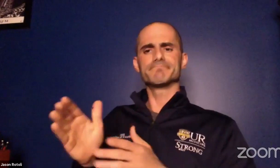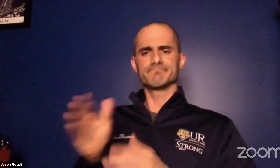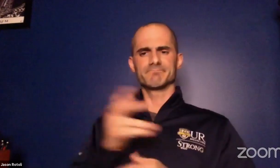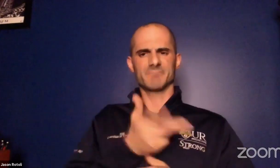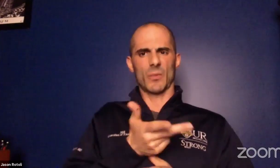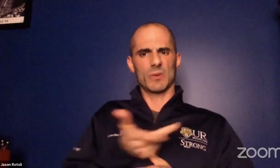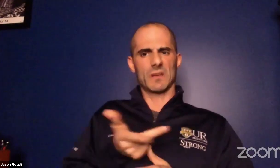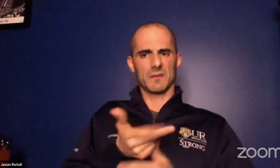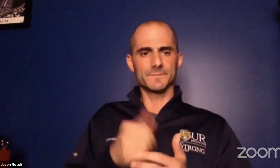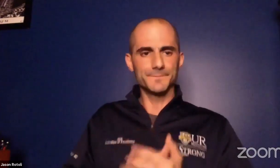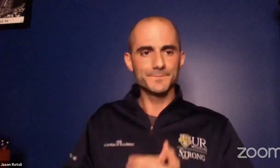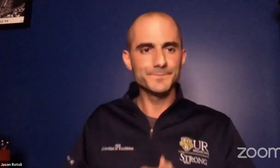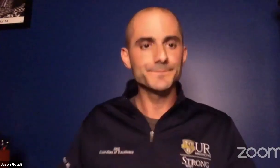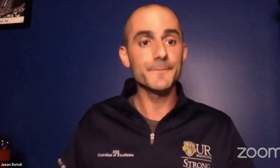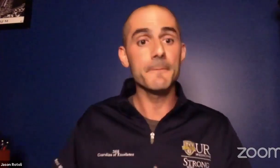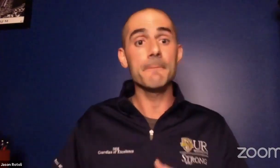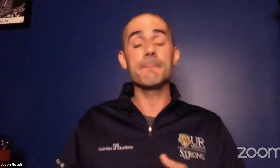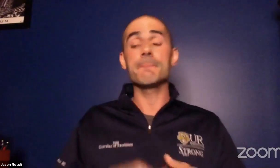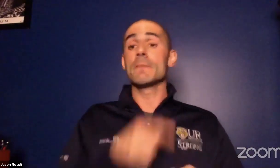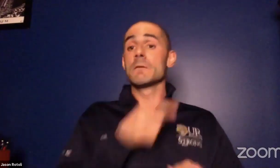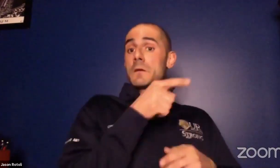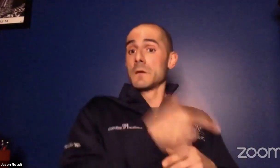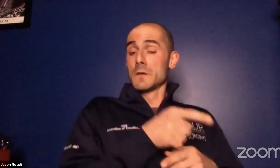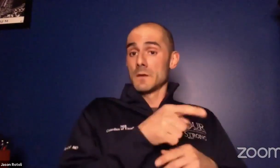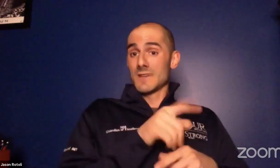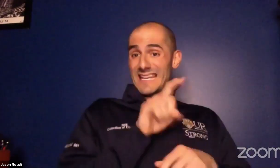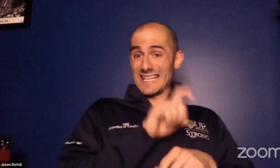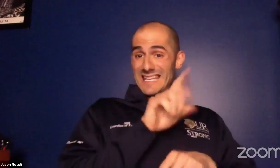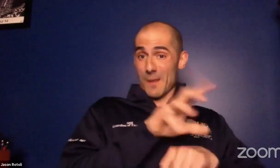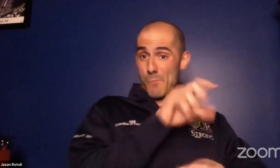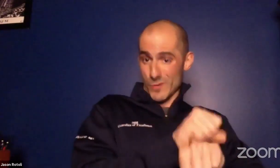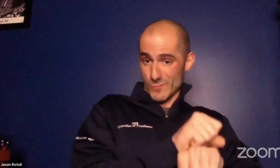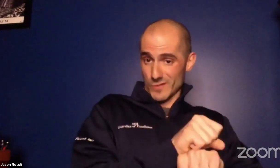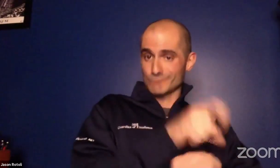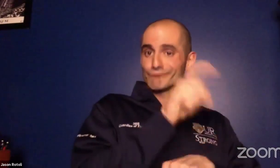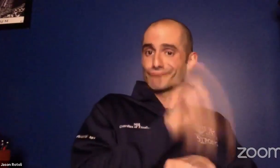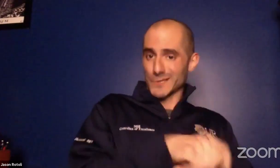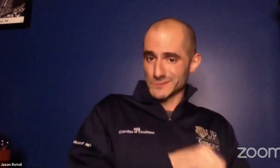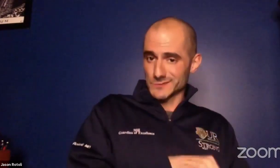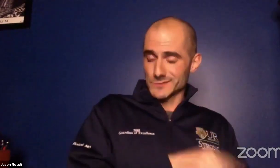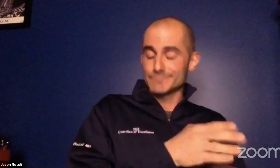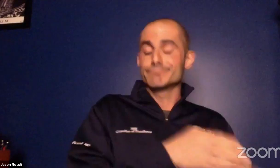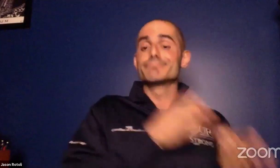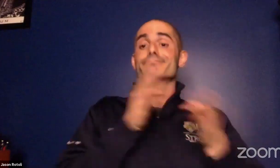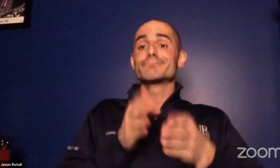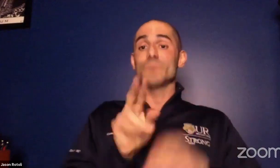So you should know the difference between the two of them when you're talking about